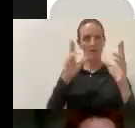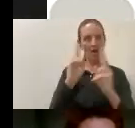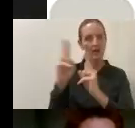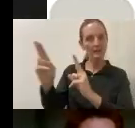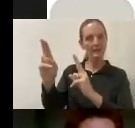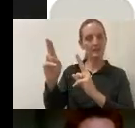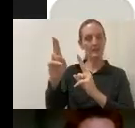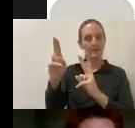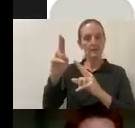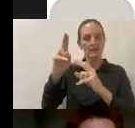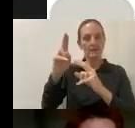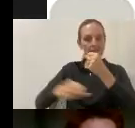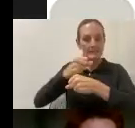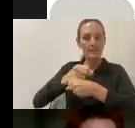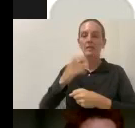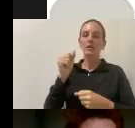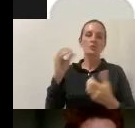Housing is obviously very scarce on my reserve.